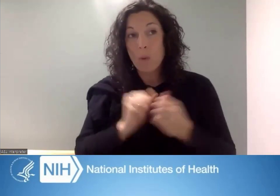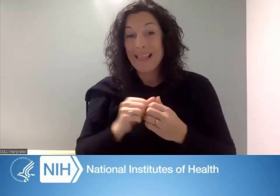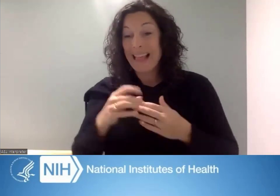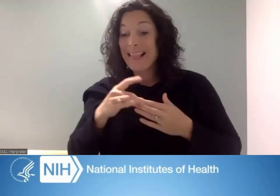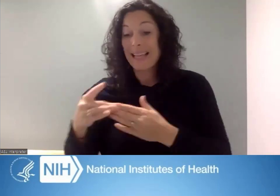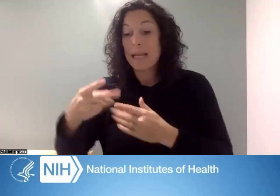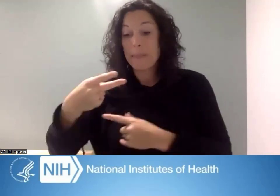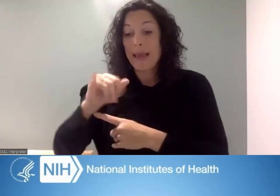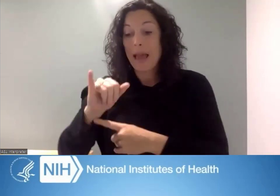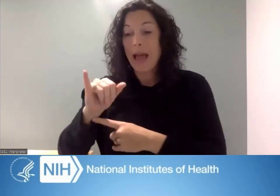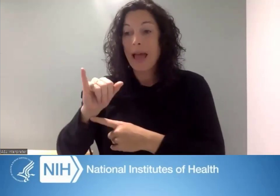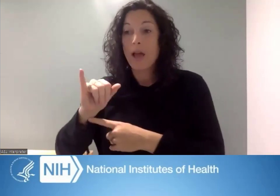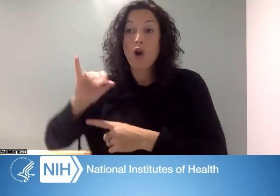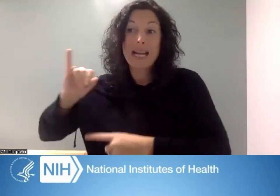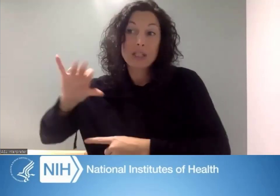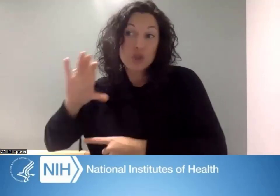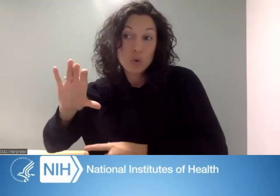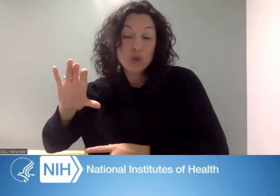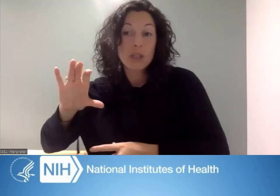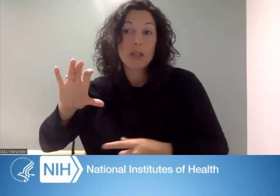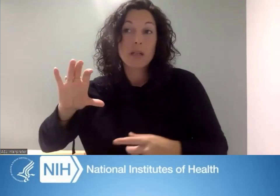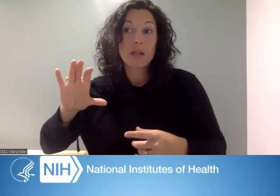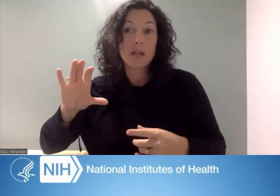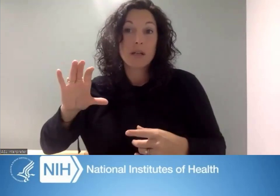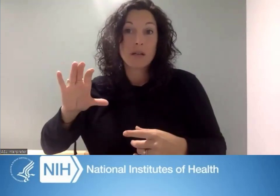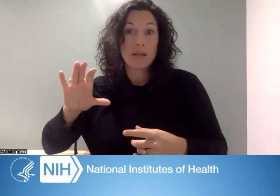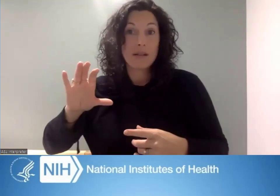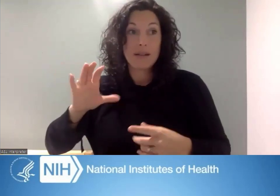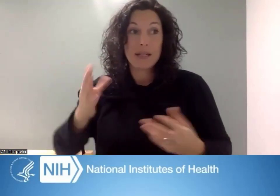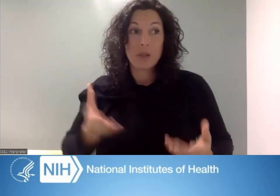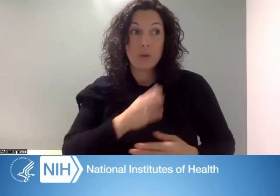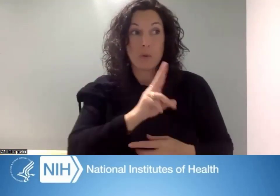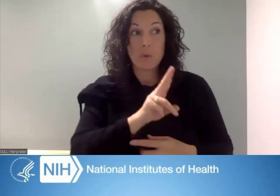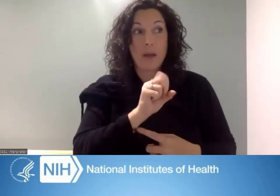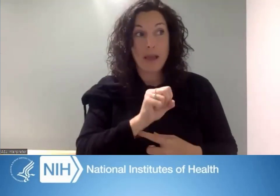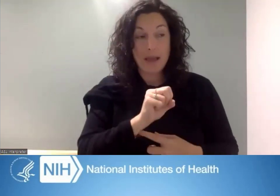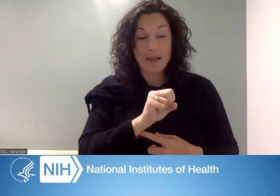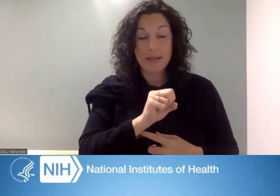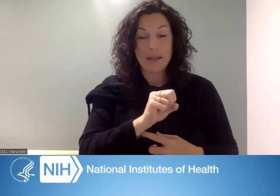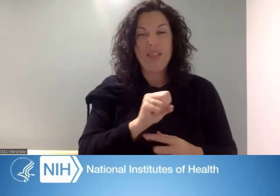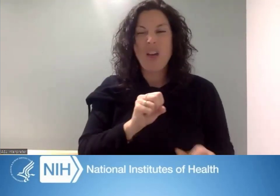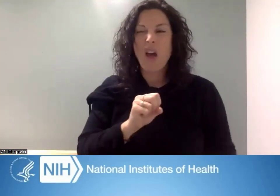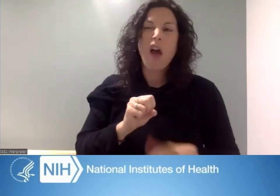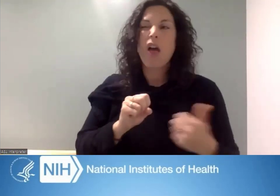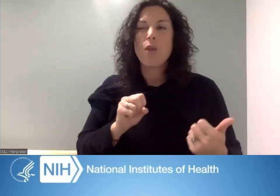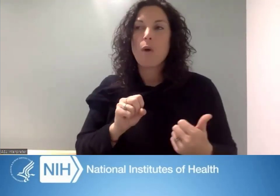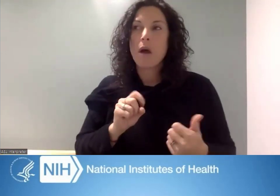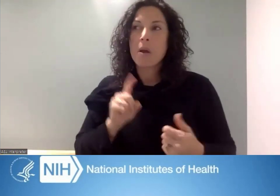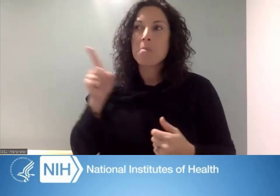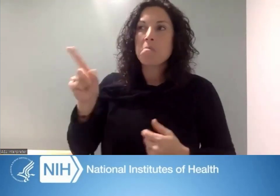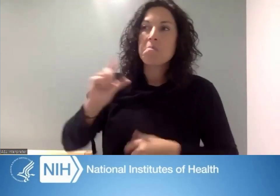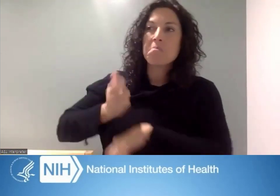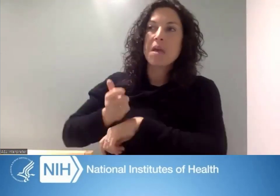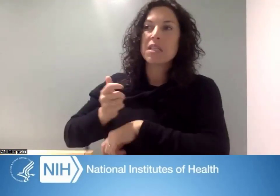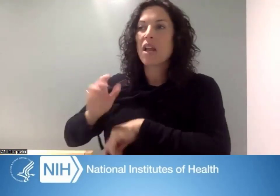or institution being in the US and the other PI maybe being based at a foreign institution be treated?